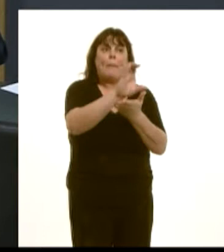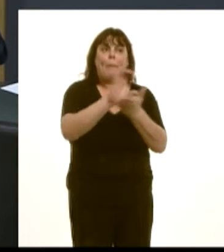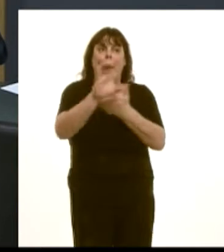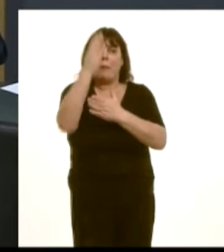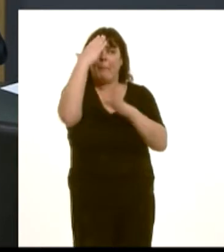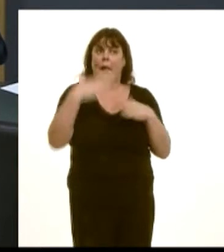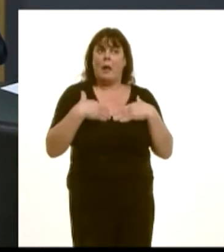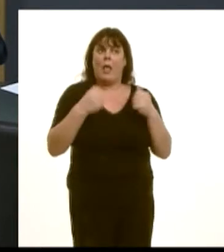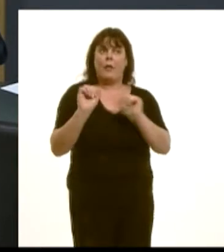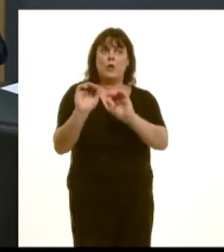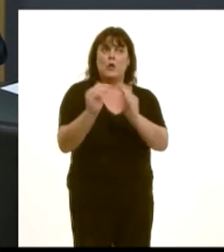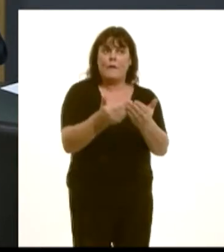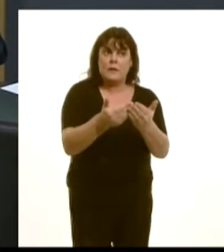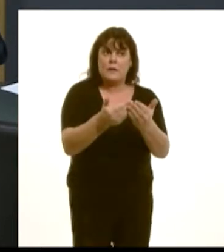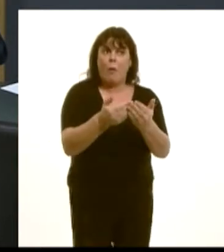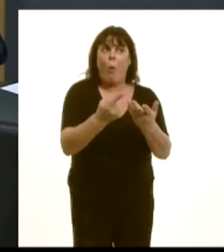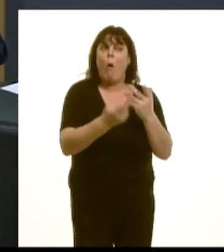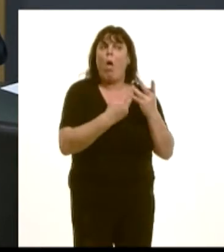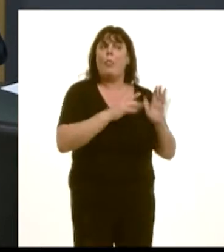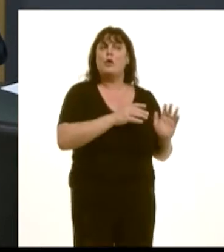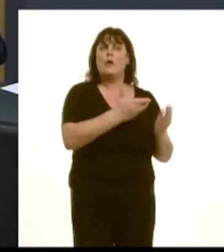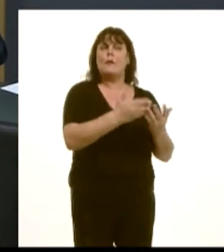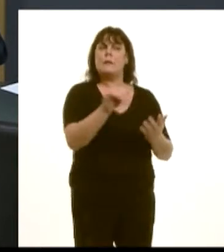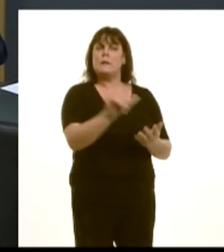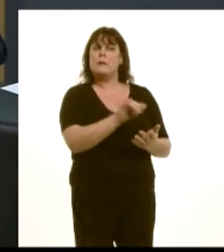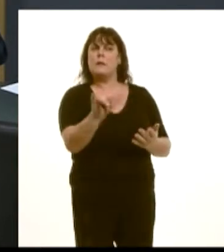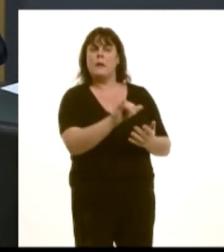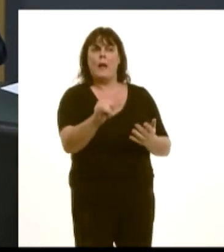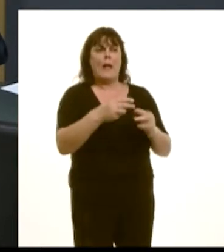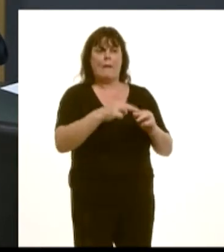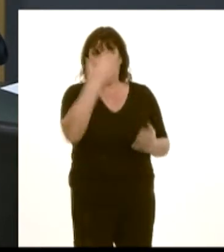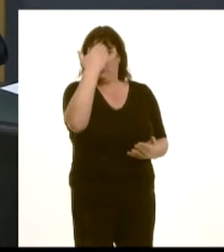not confident on this point, will you ask those health boards to report back to you